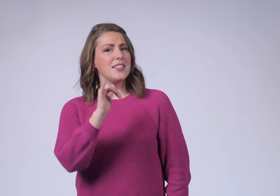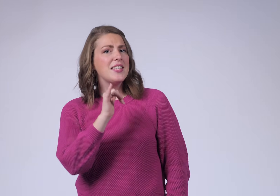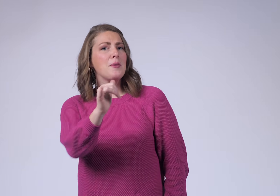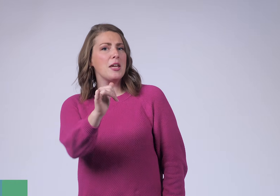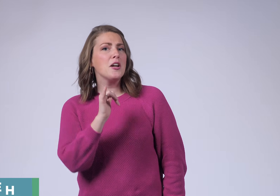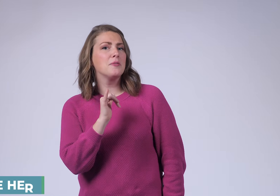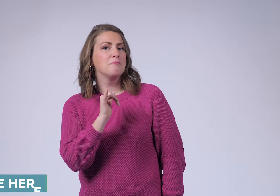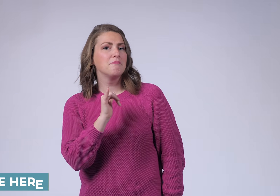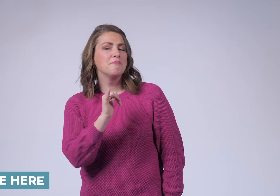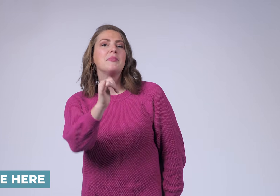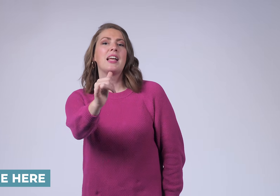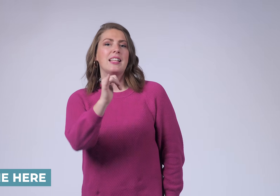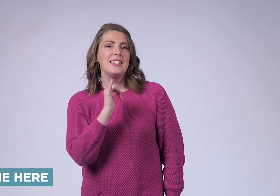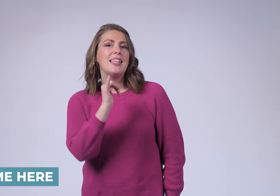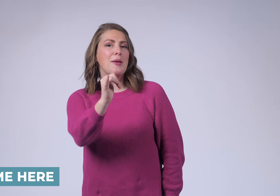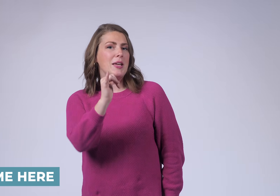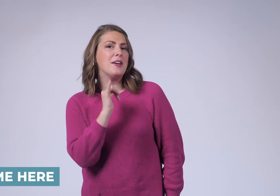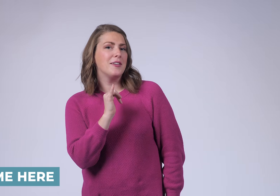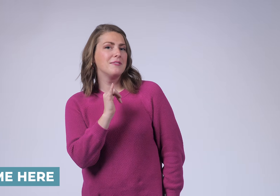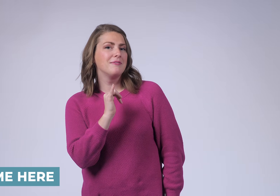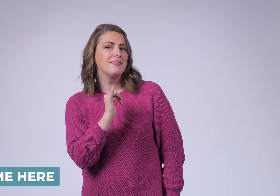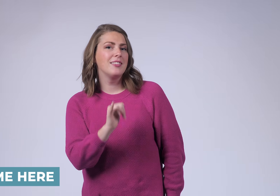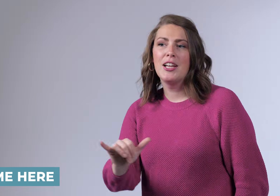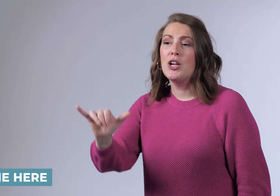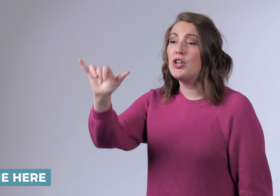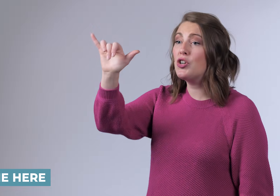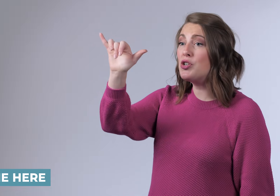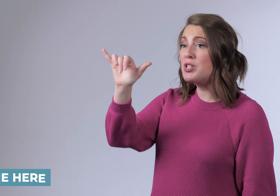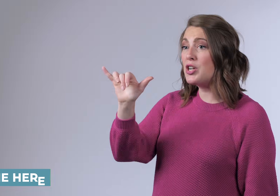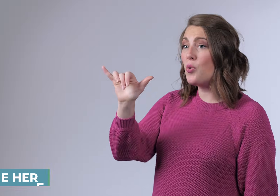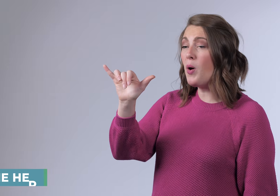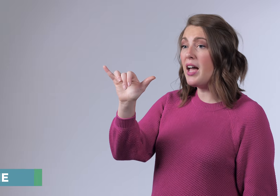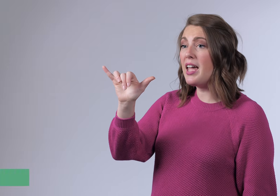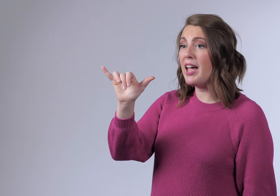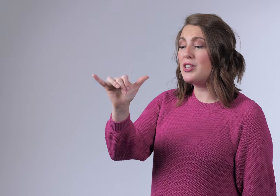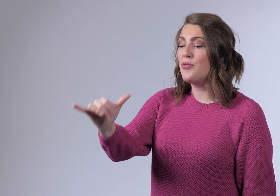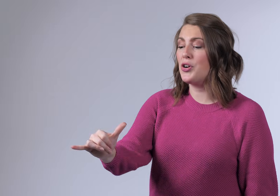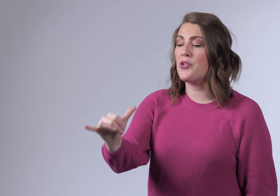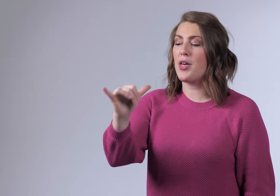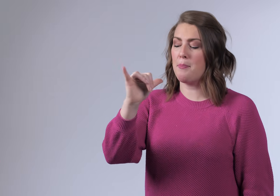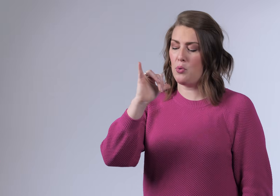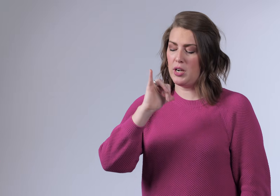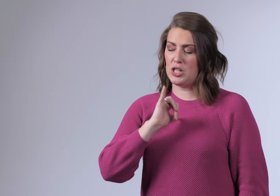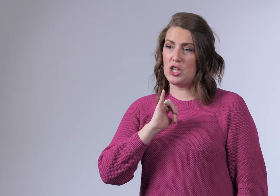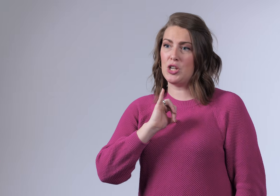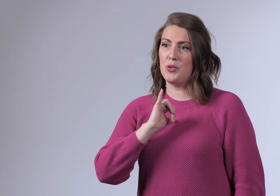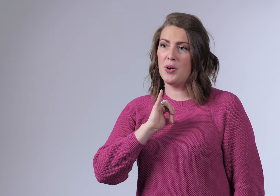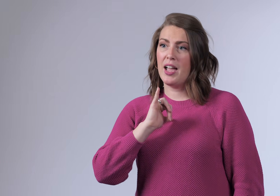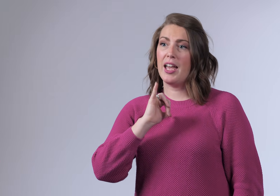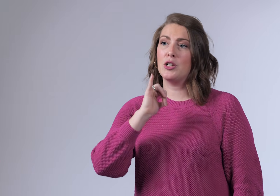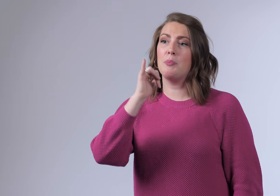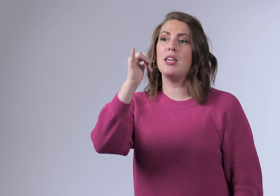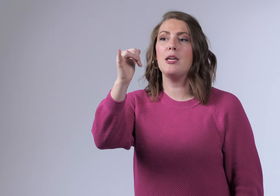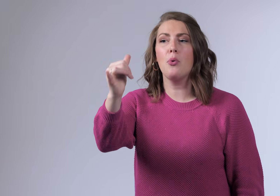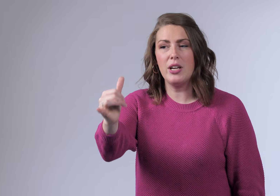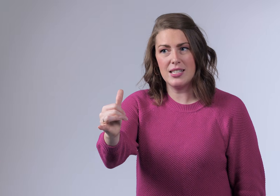SAME HERE SAME HERE You're using your "Y" hand for your thumb pointing to you and your pinky pointing to